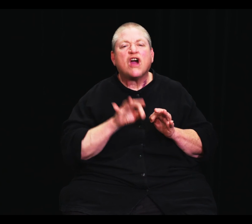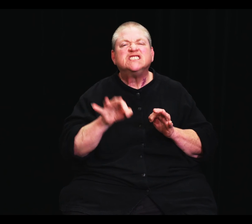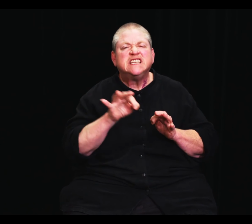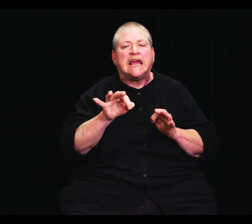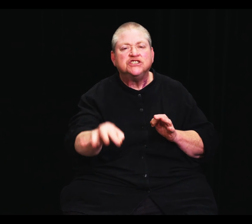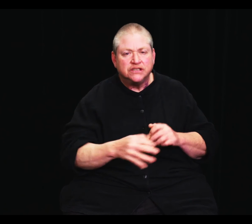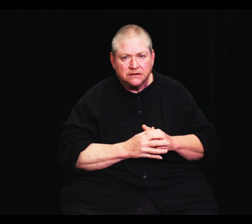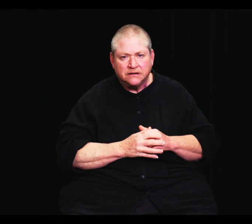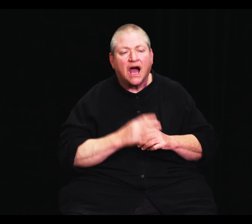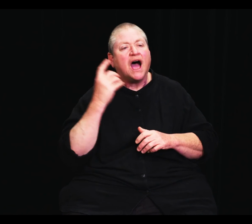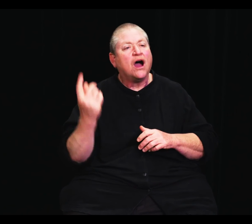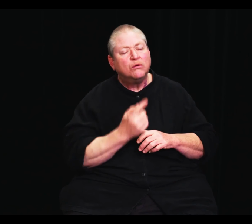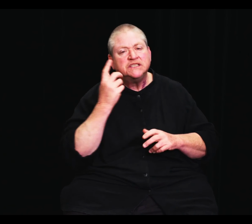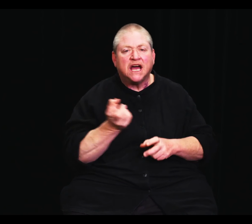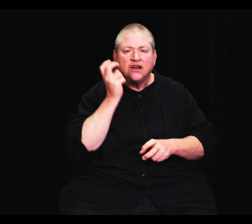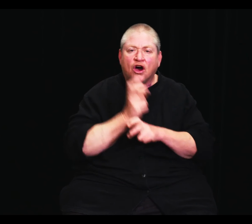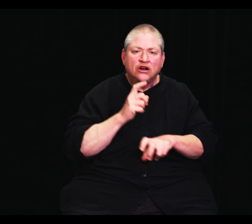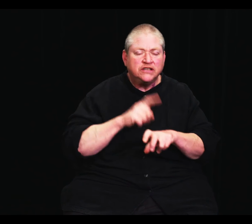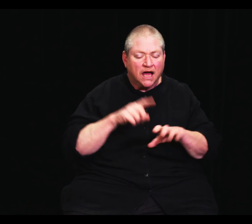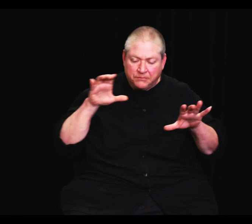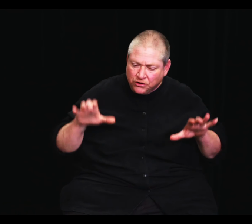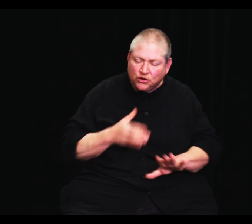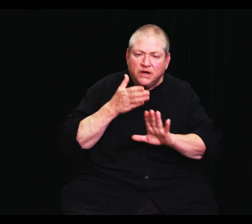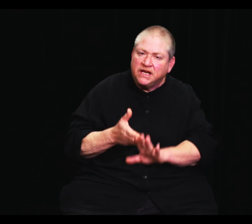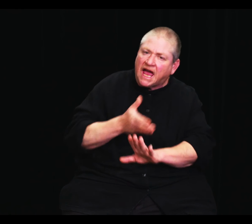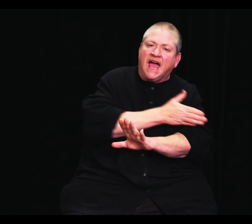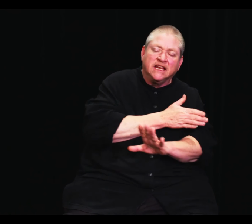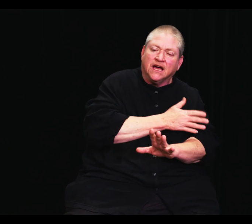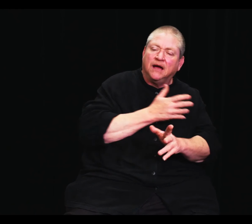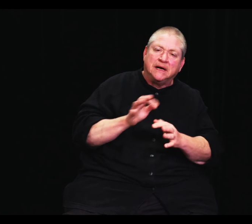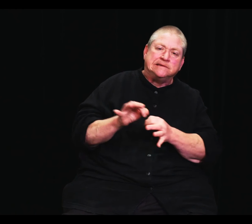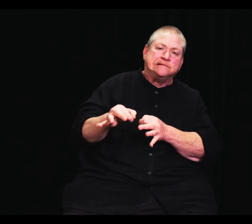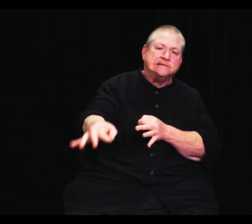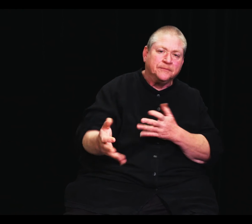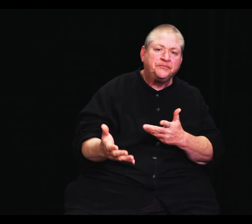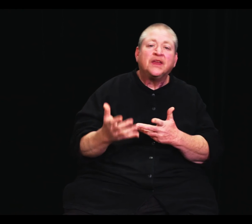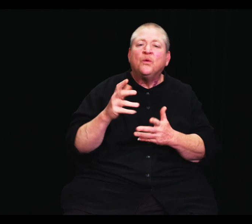or a professor we did not get along with. I personally suffered from this thing called "procrastination."